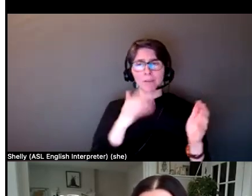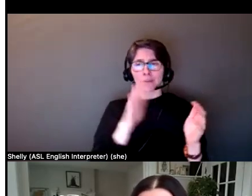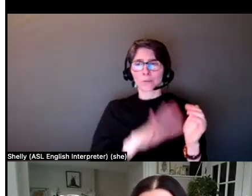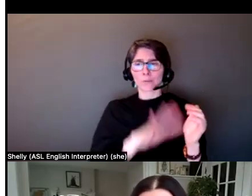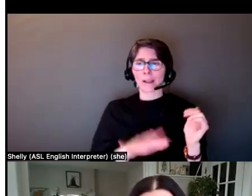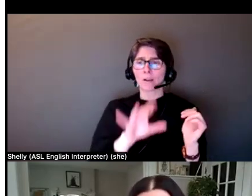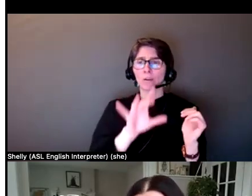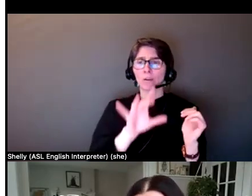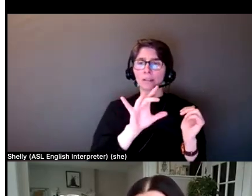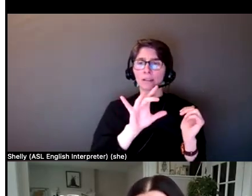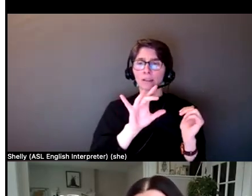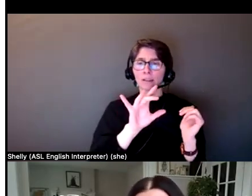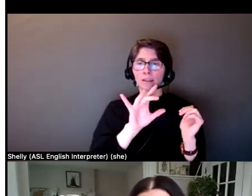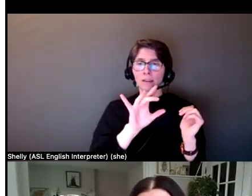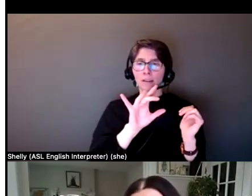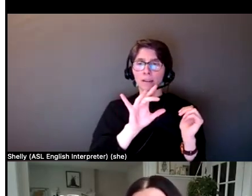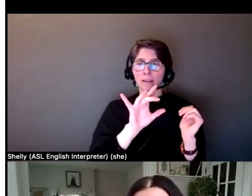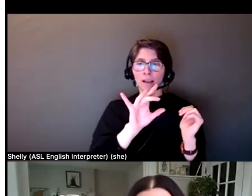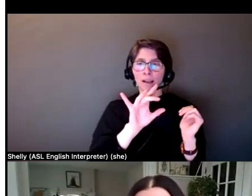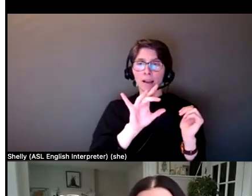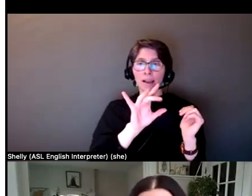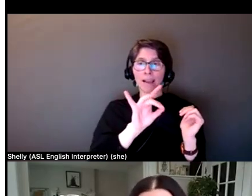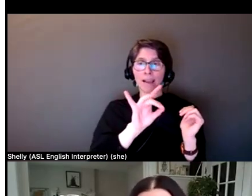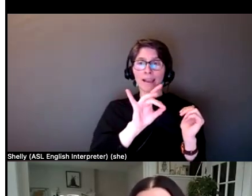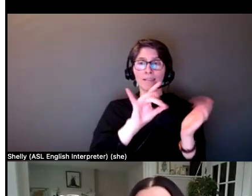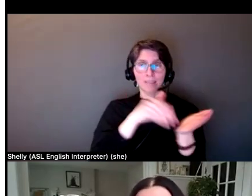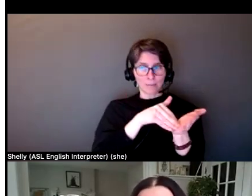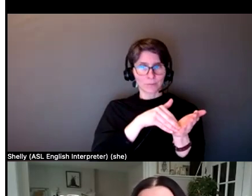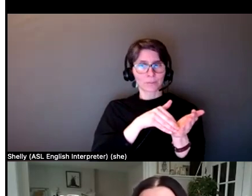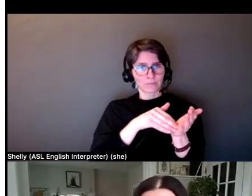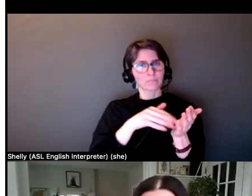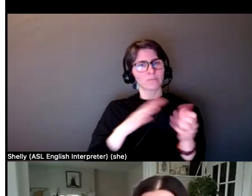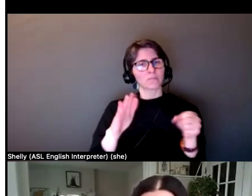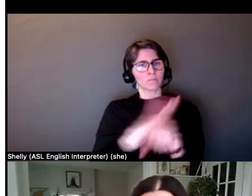which would be in publishing and also related industries in the supply chain.